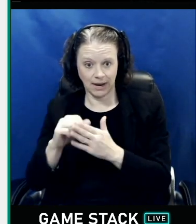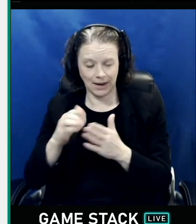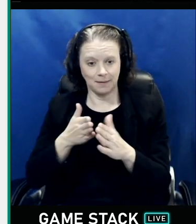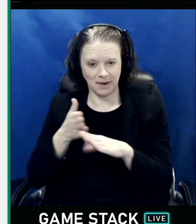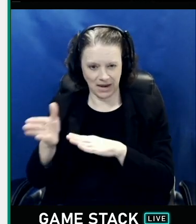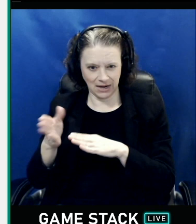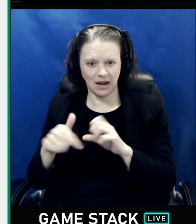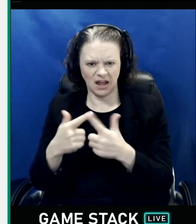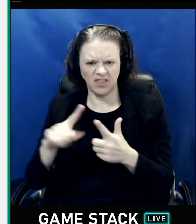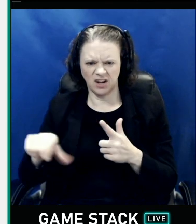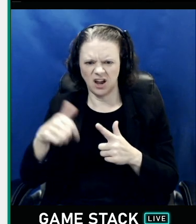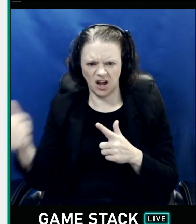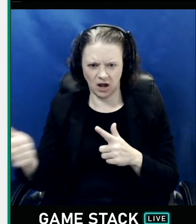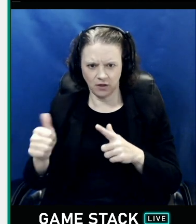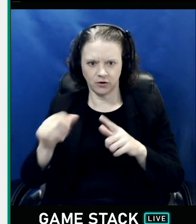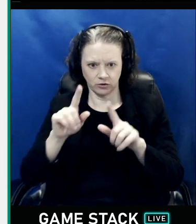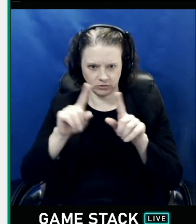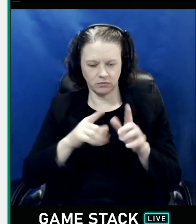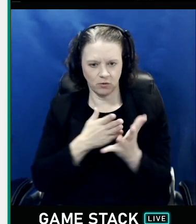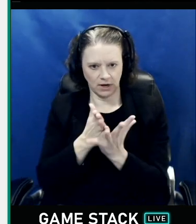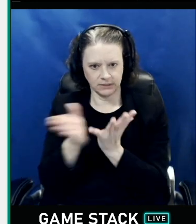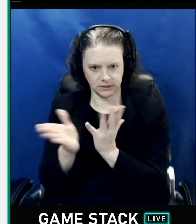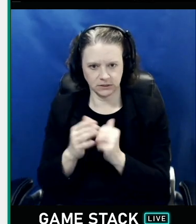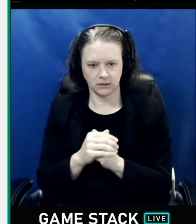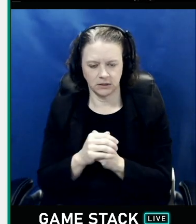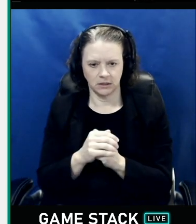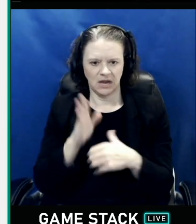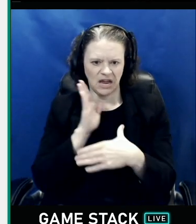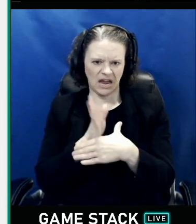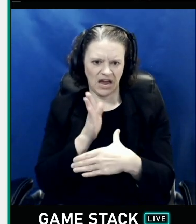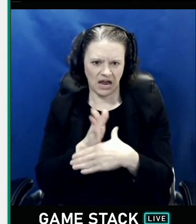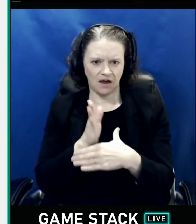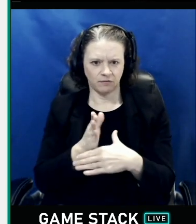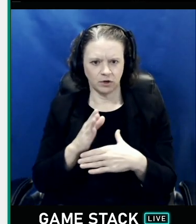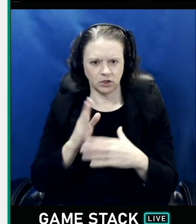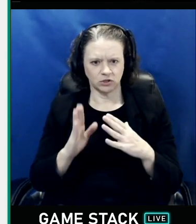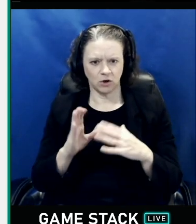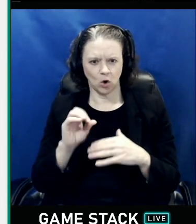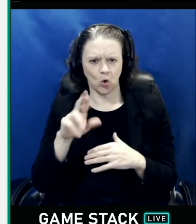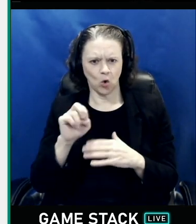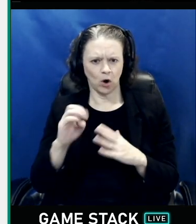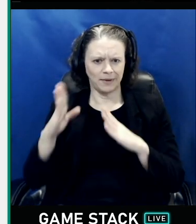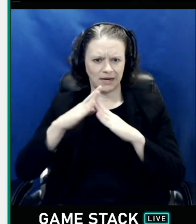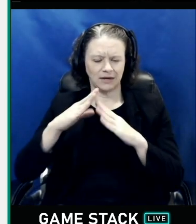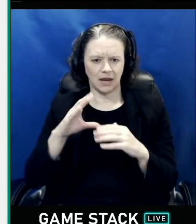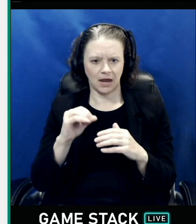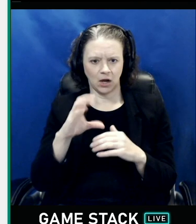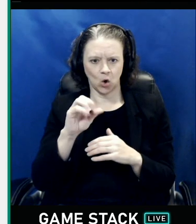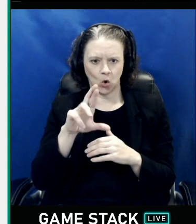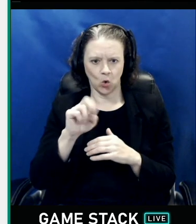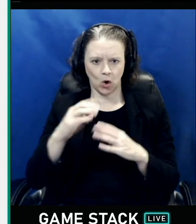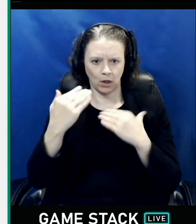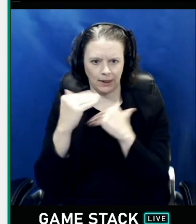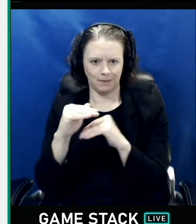In our scalability tests, the average performance peaked at corelimit equals four and remained relatively flat at higher corelimit values.